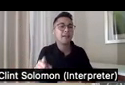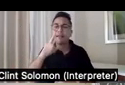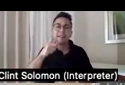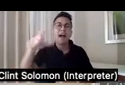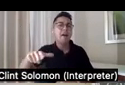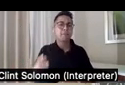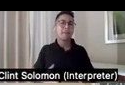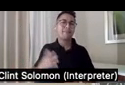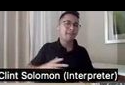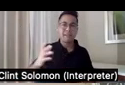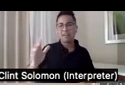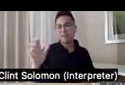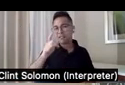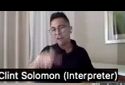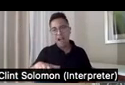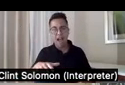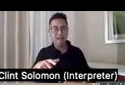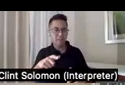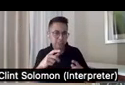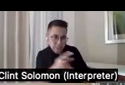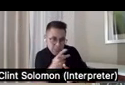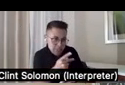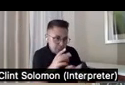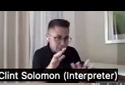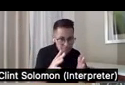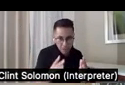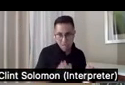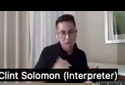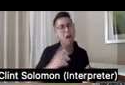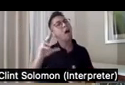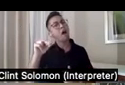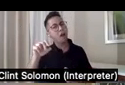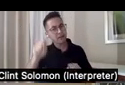have to take time to word process them we can hand write them and and create them with the child